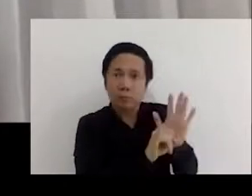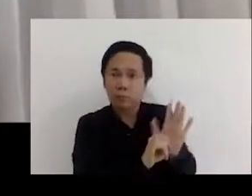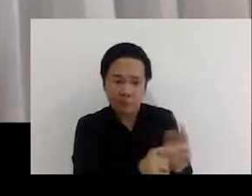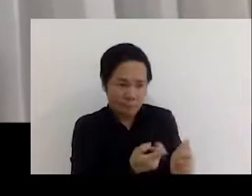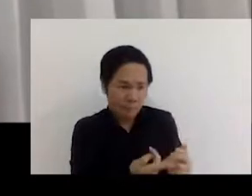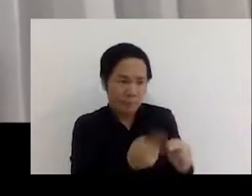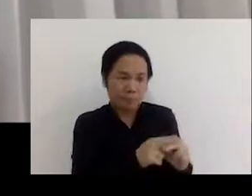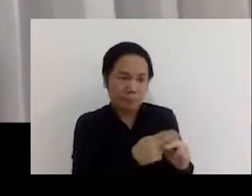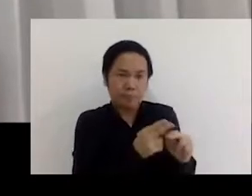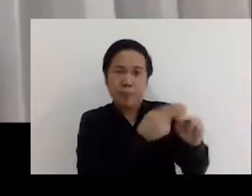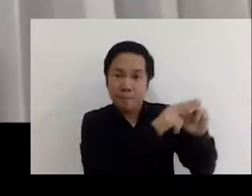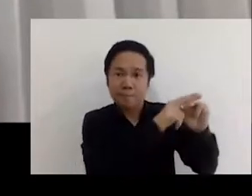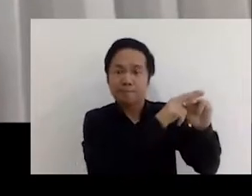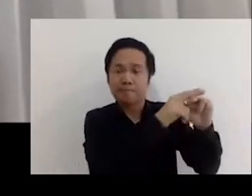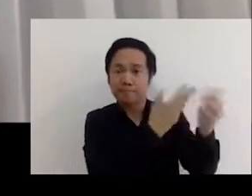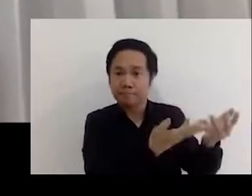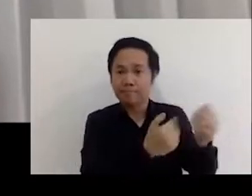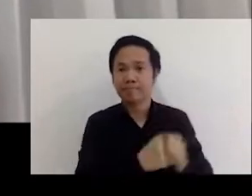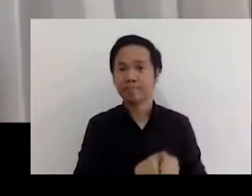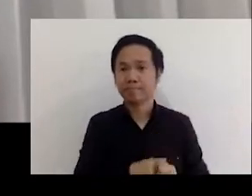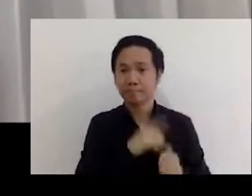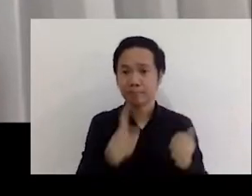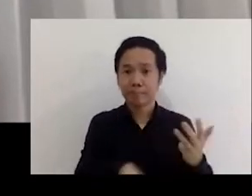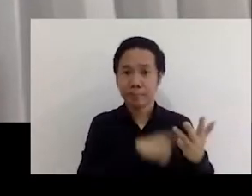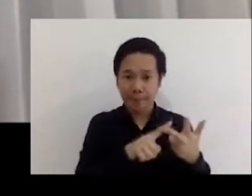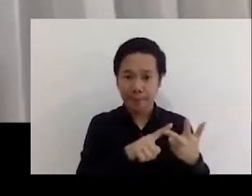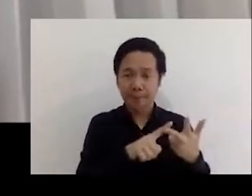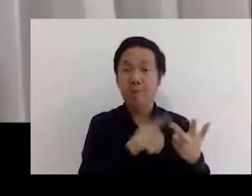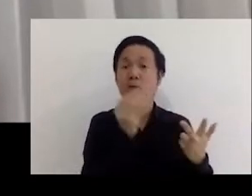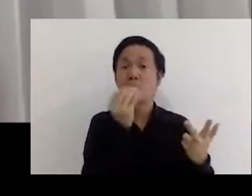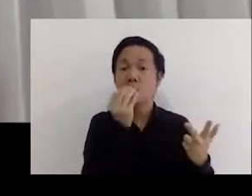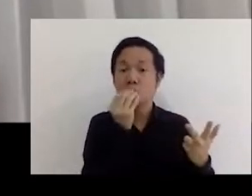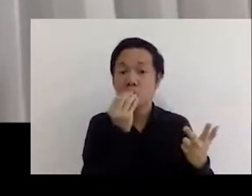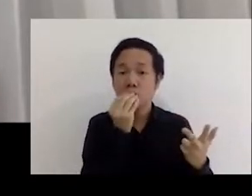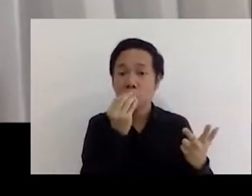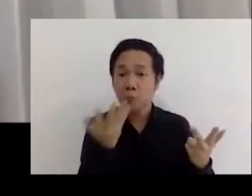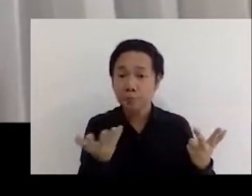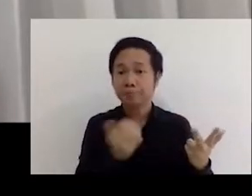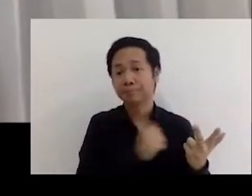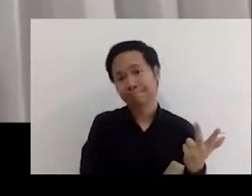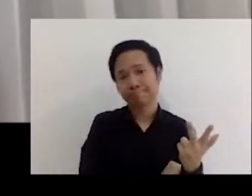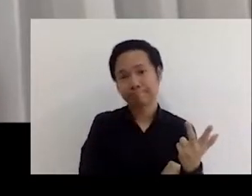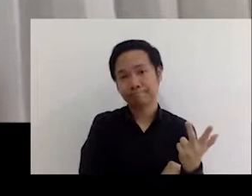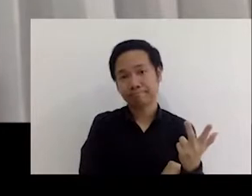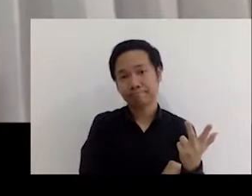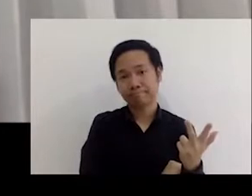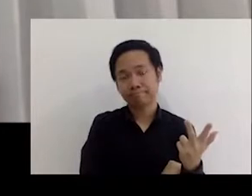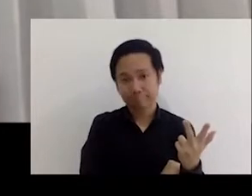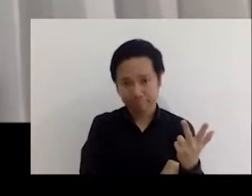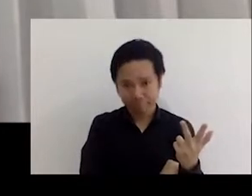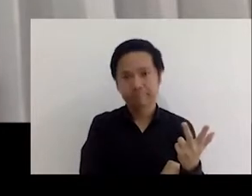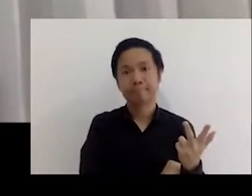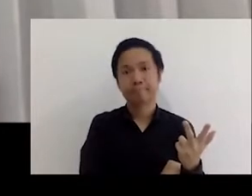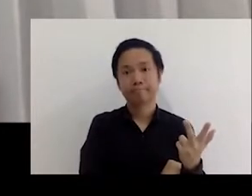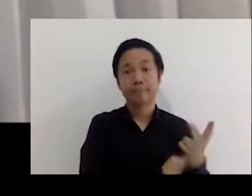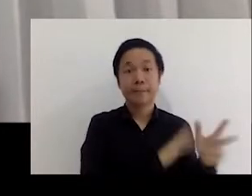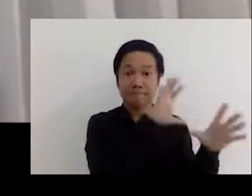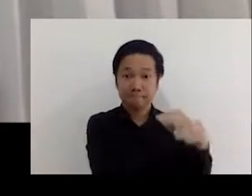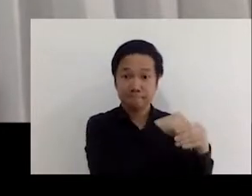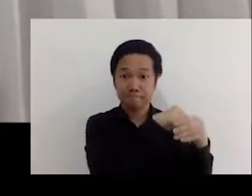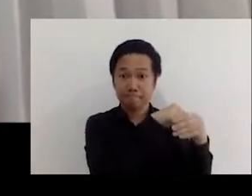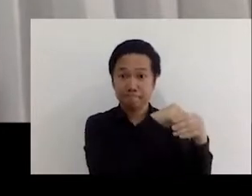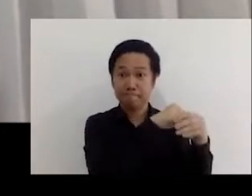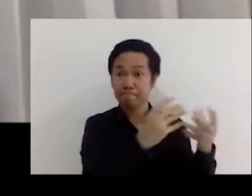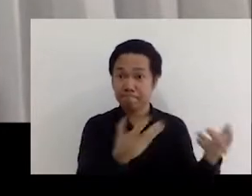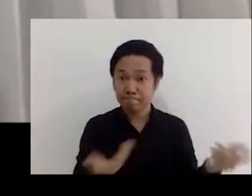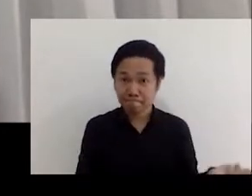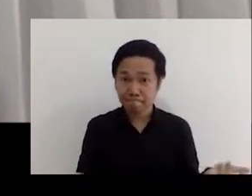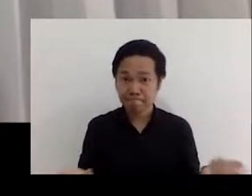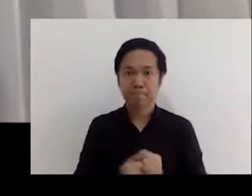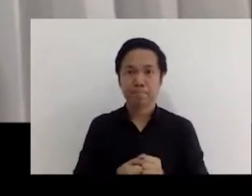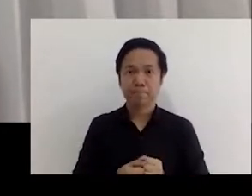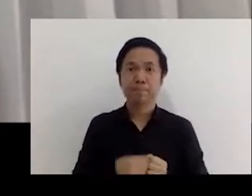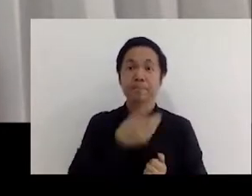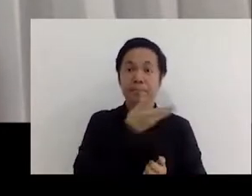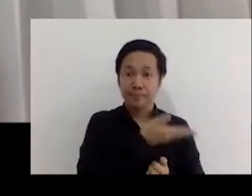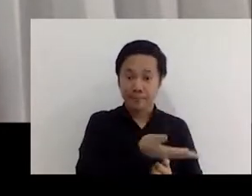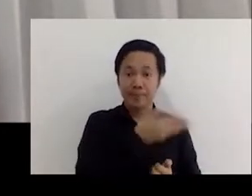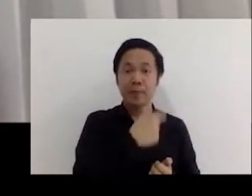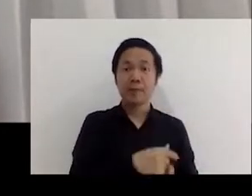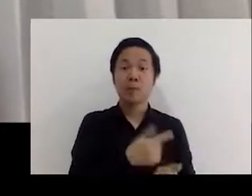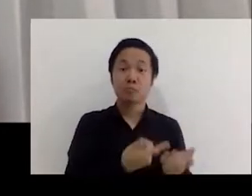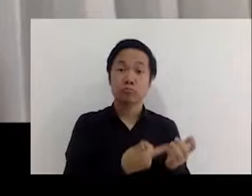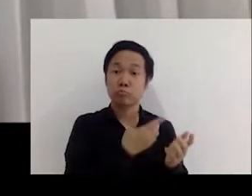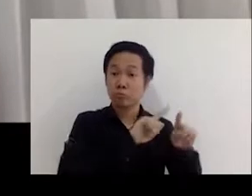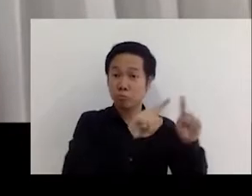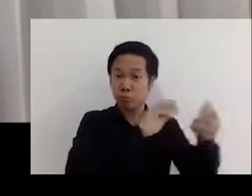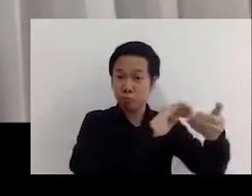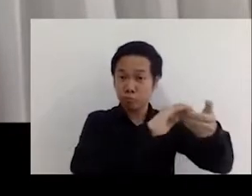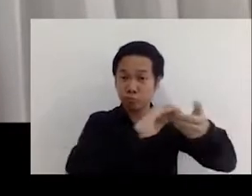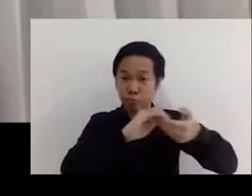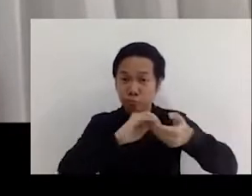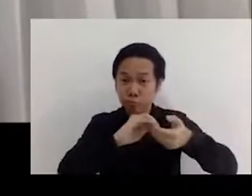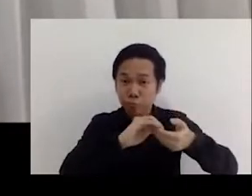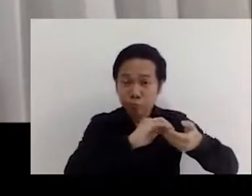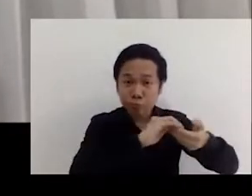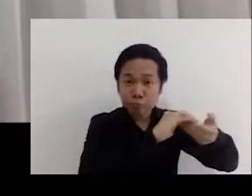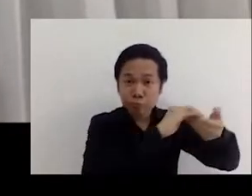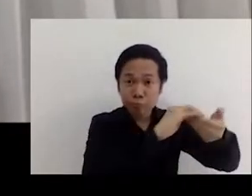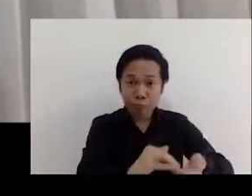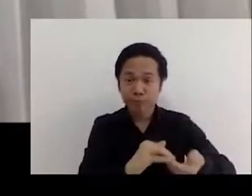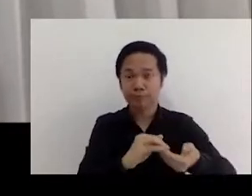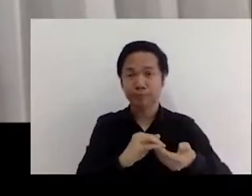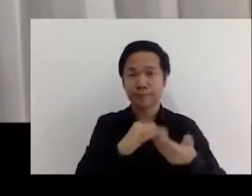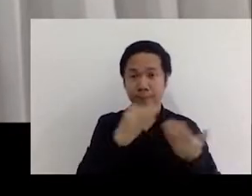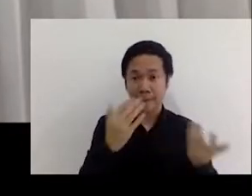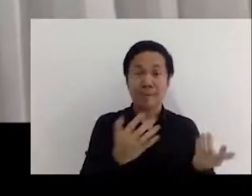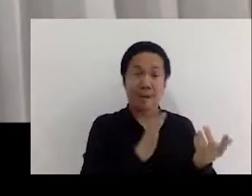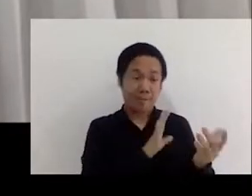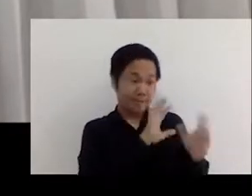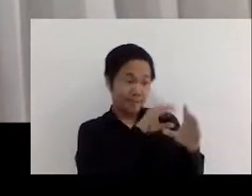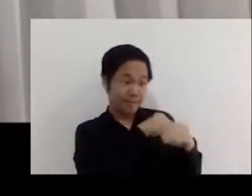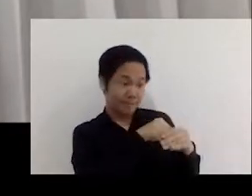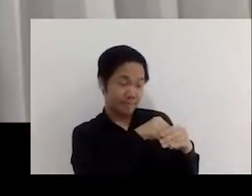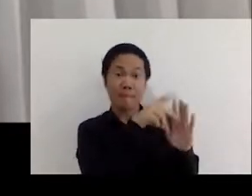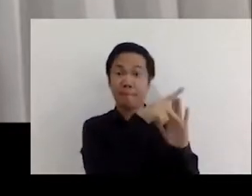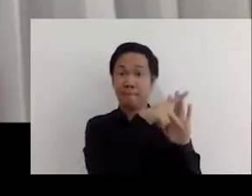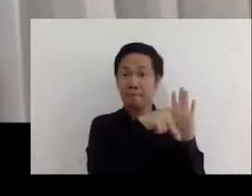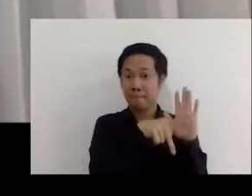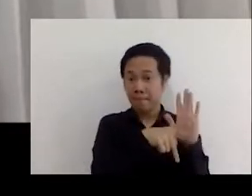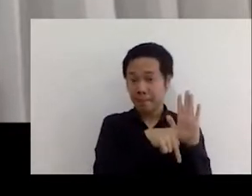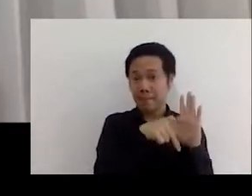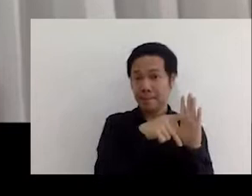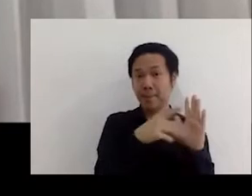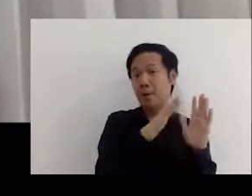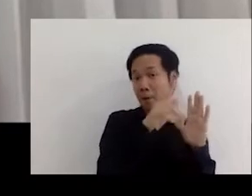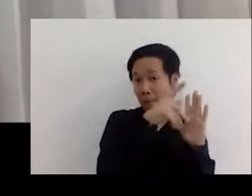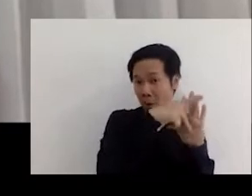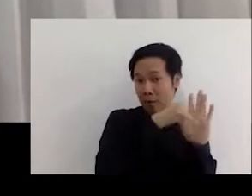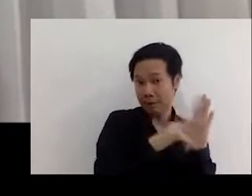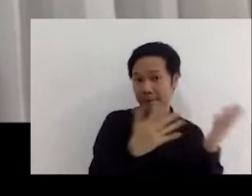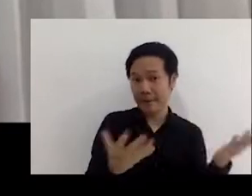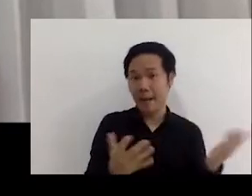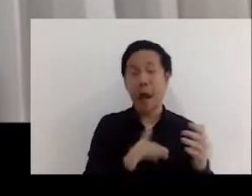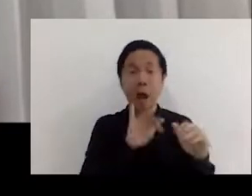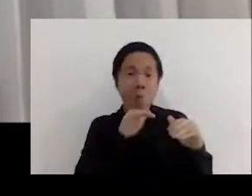The third is that full participation of persons with disabilities and their representative organizations with incidents in the public policies to give a real response